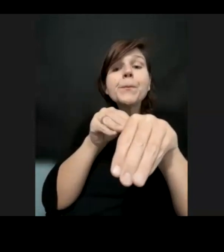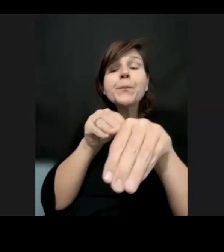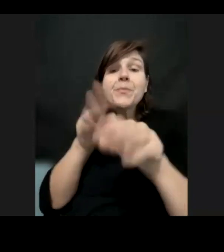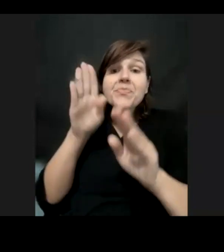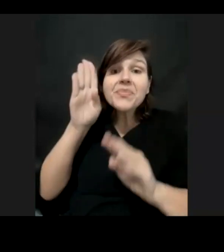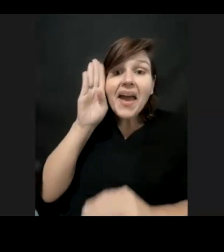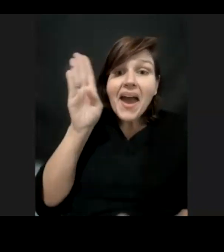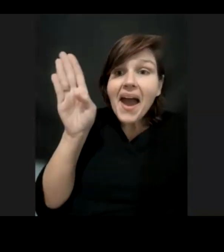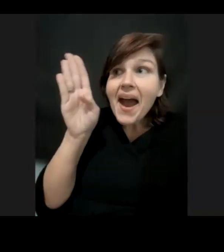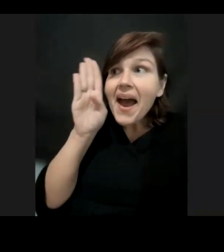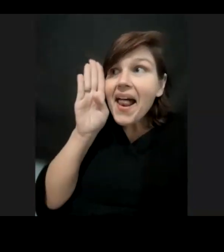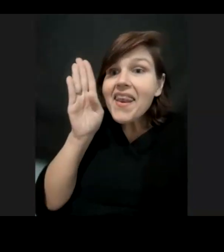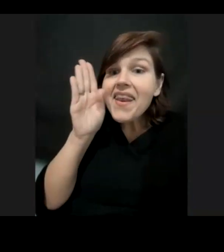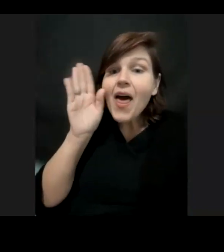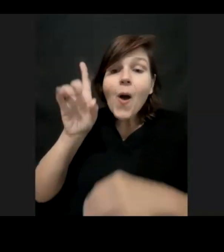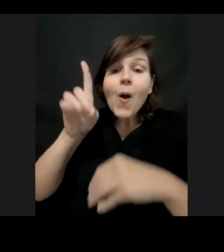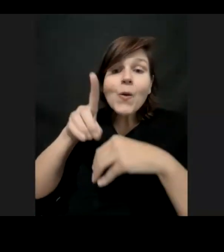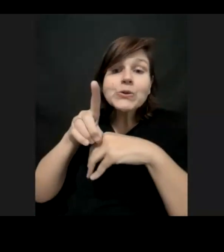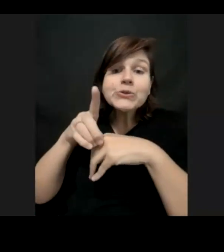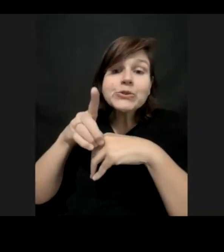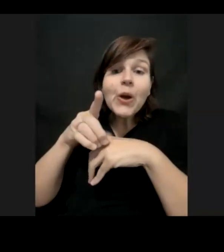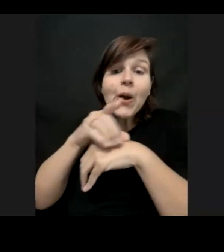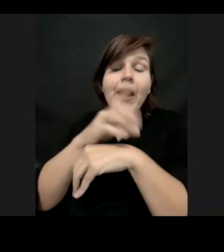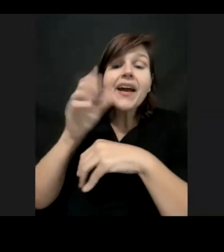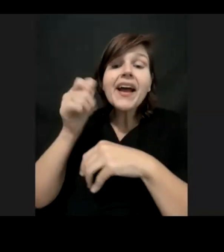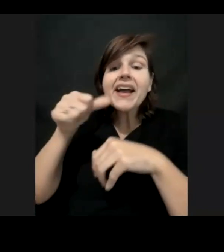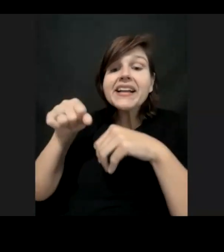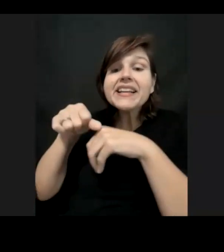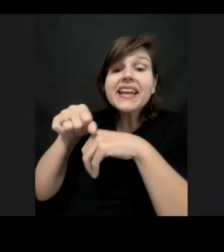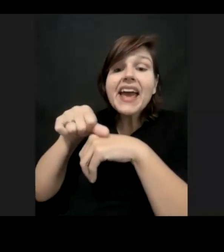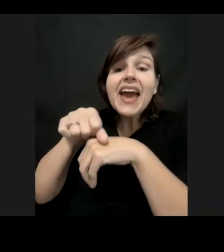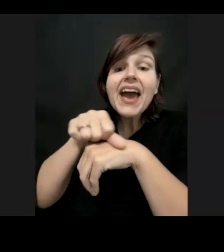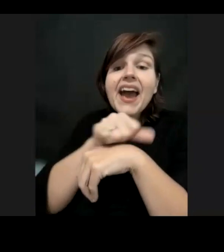I'm so happy to see you,” said Marvin! And he waved to his little friends.